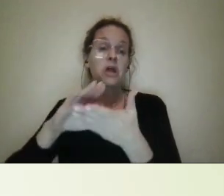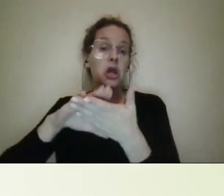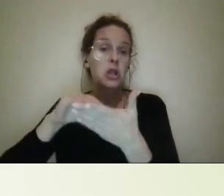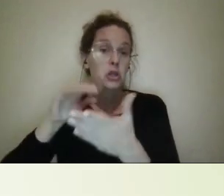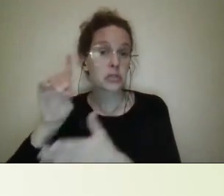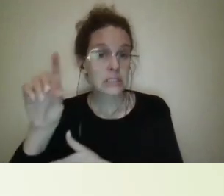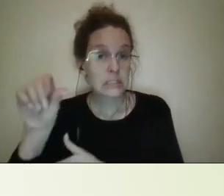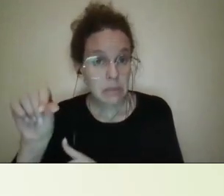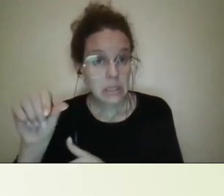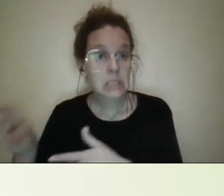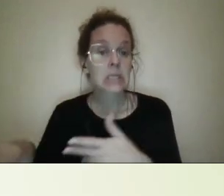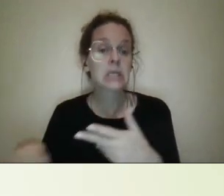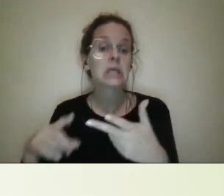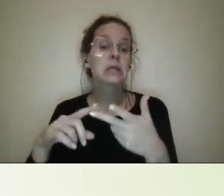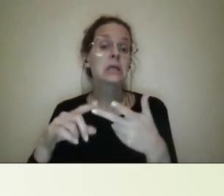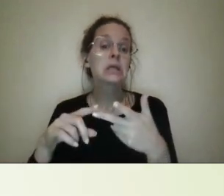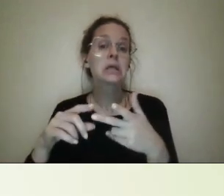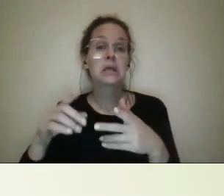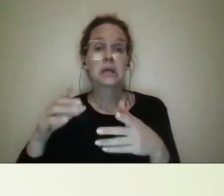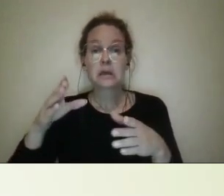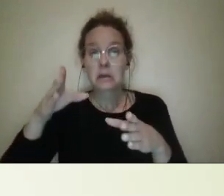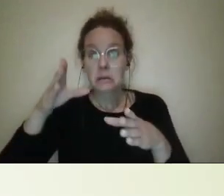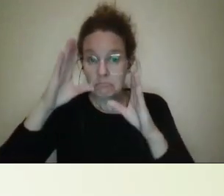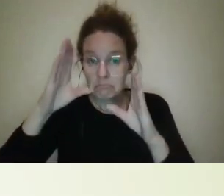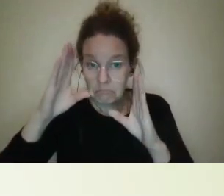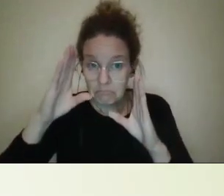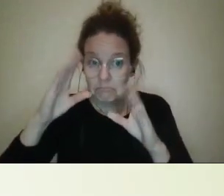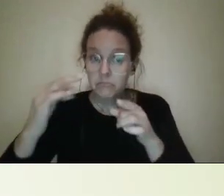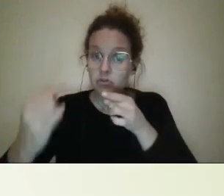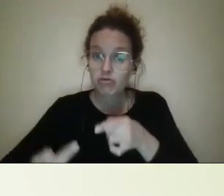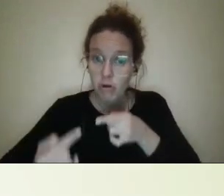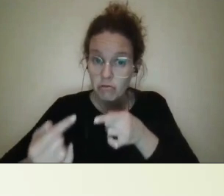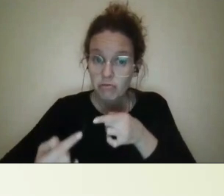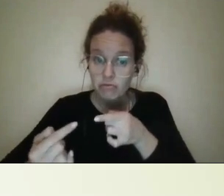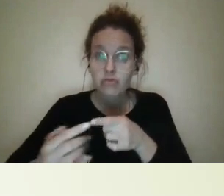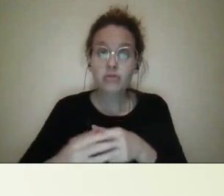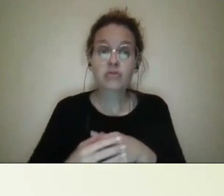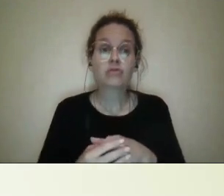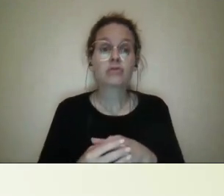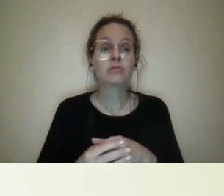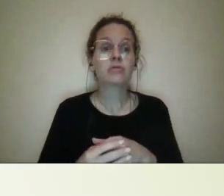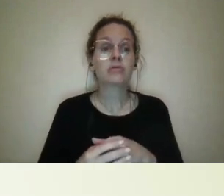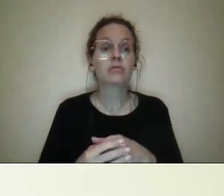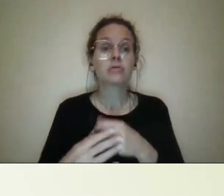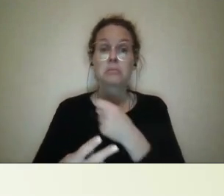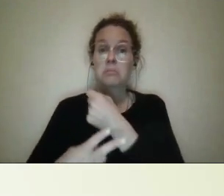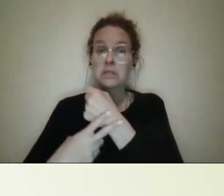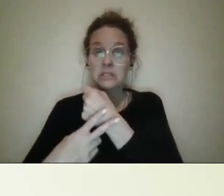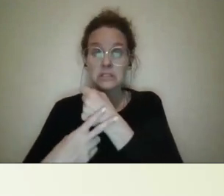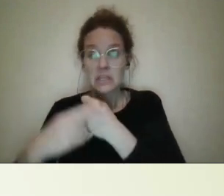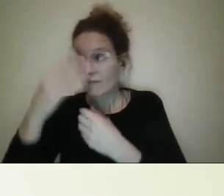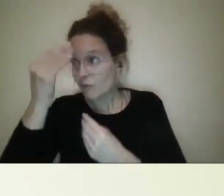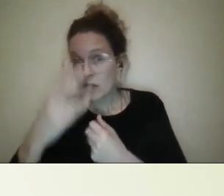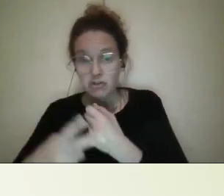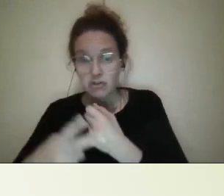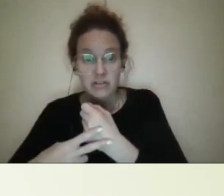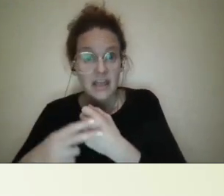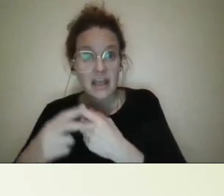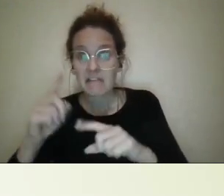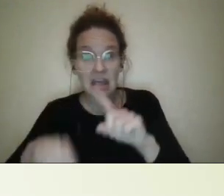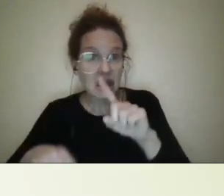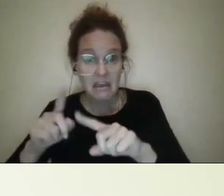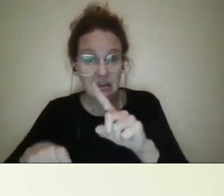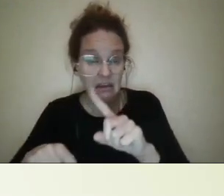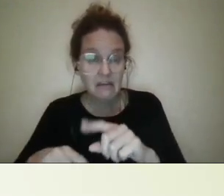they may have lack of retention and retaining information. You want to make sure that you're